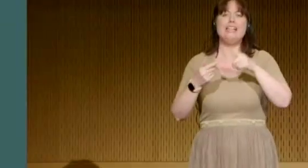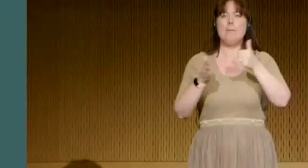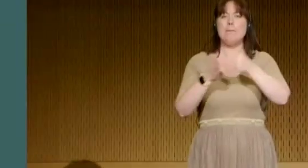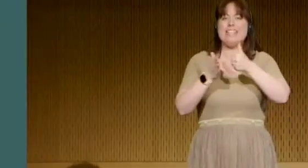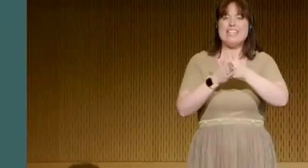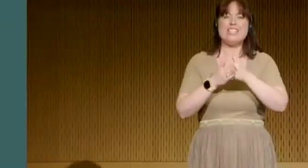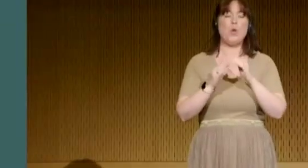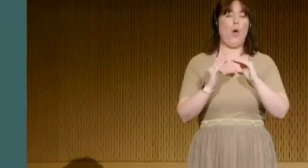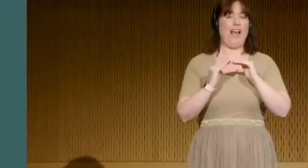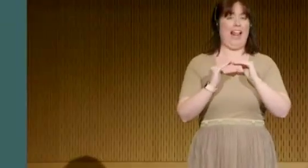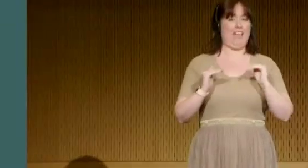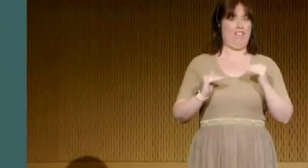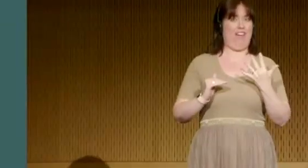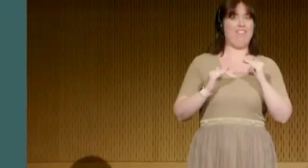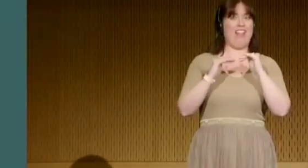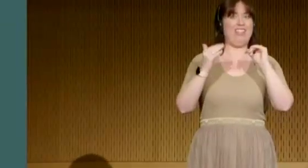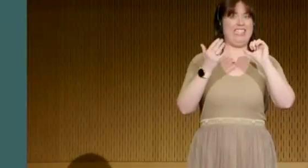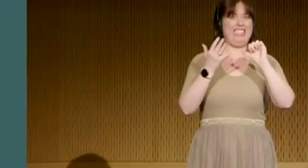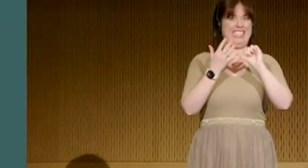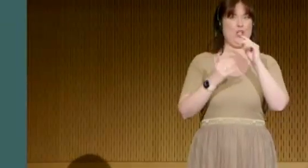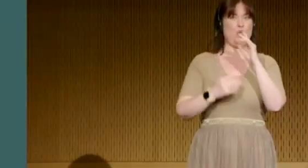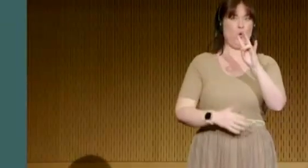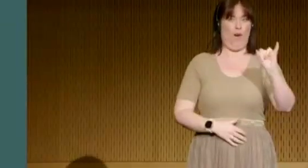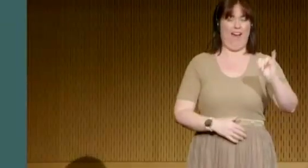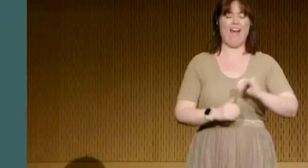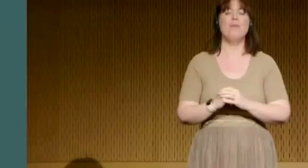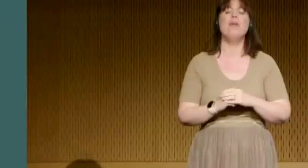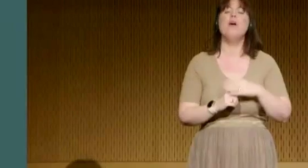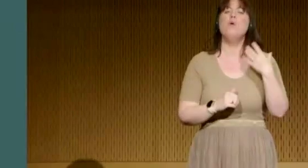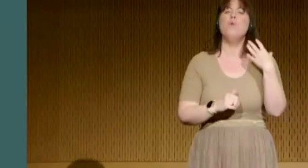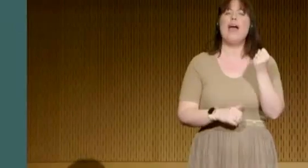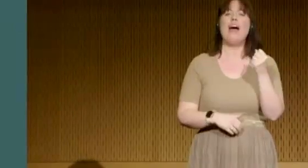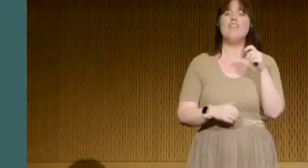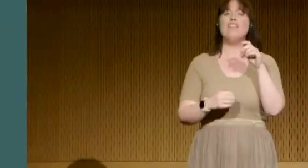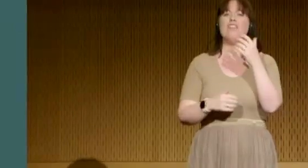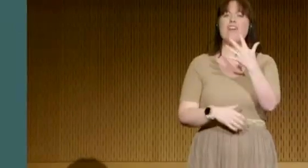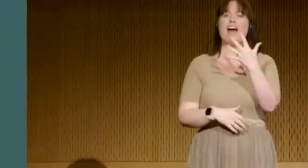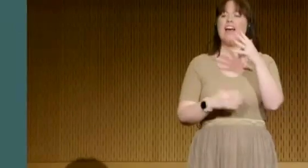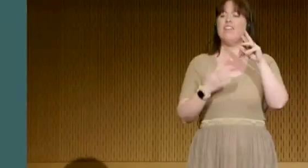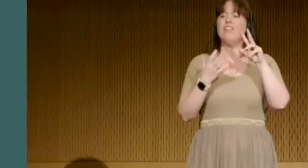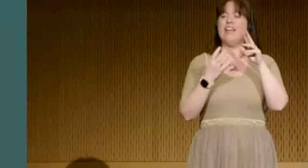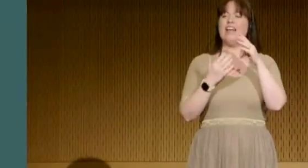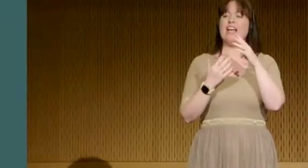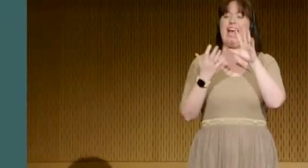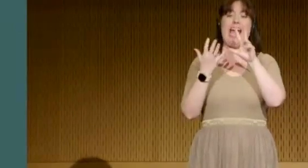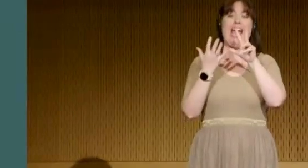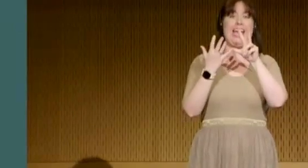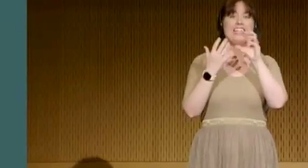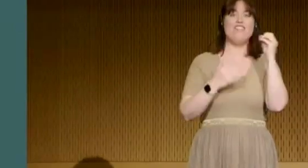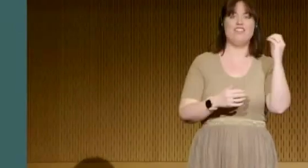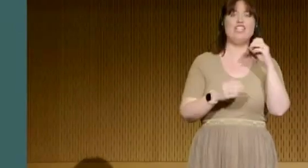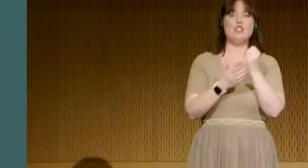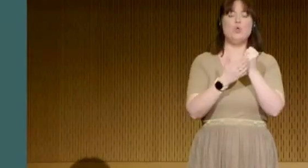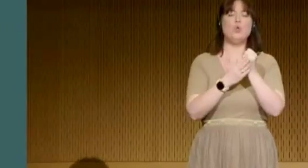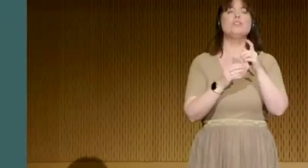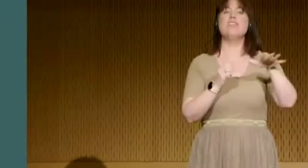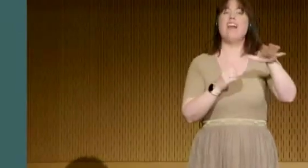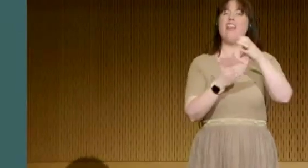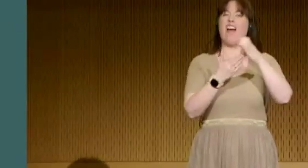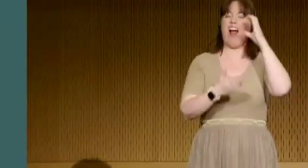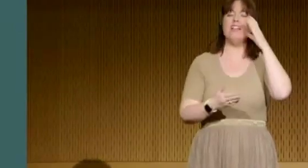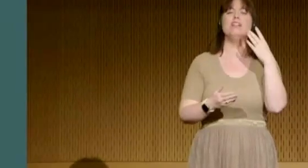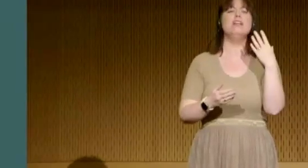we have just over 850 students in the college and it's a pretty diverse student cohort that I teach